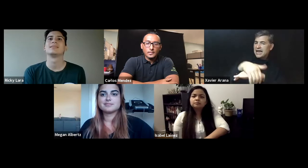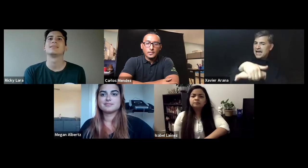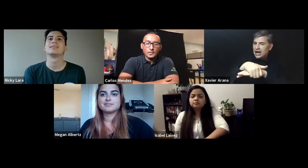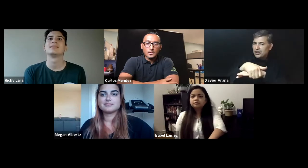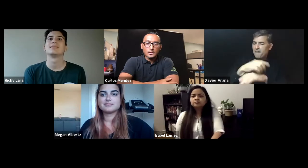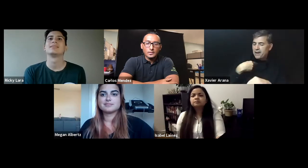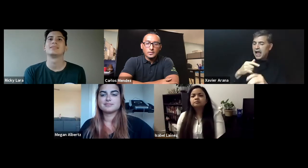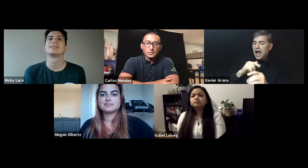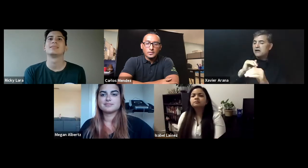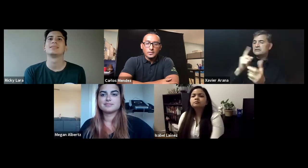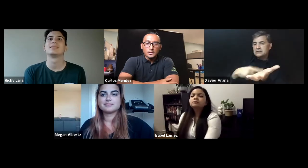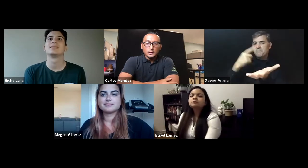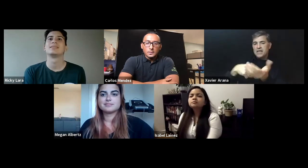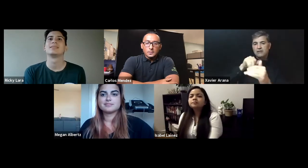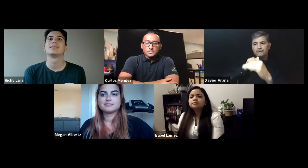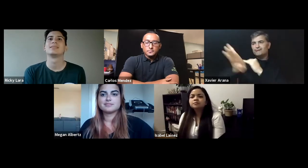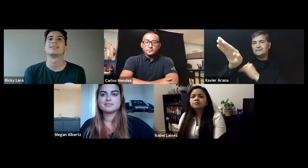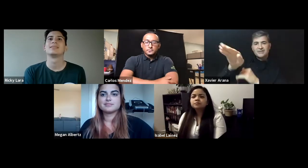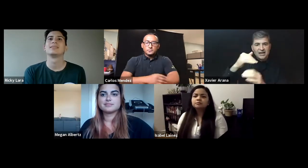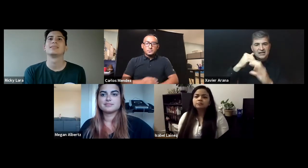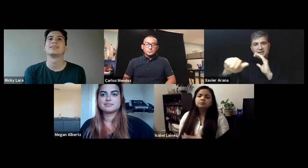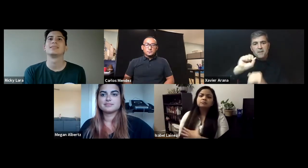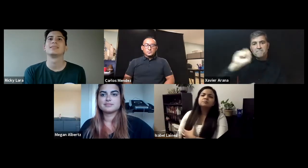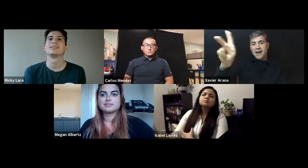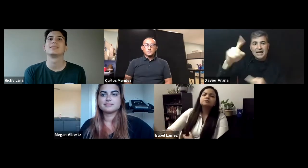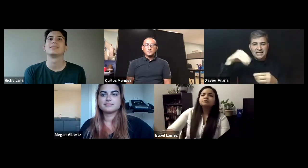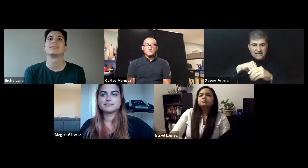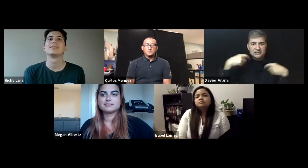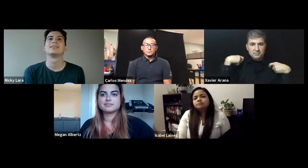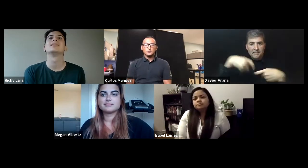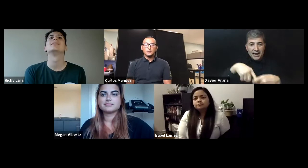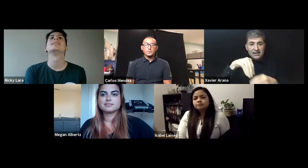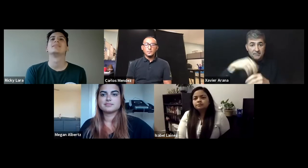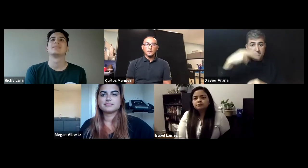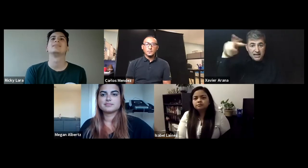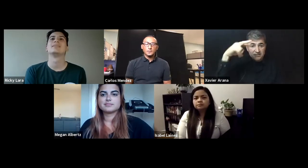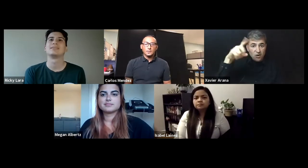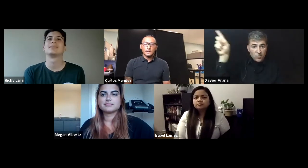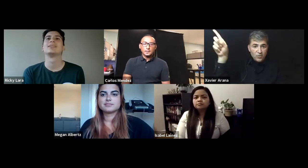And, you know, I mean, they e-mail me in English and everything, but I e-mail them back